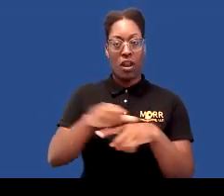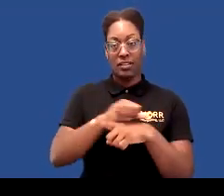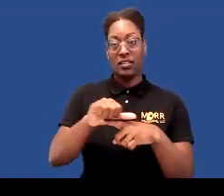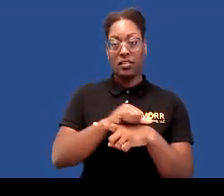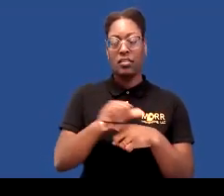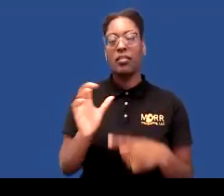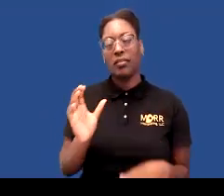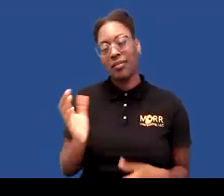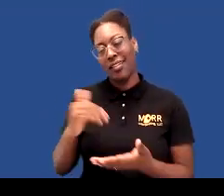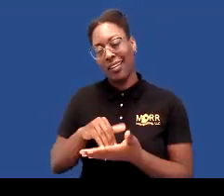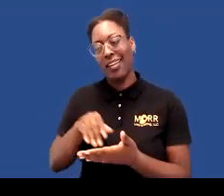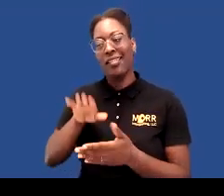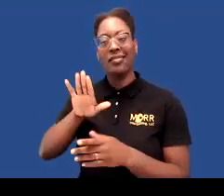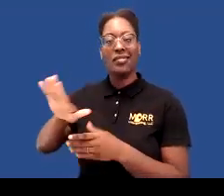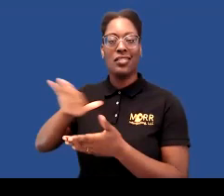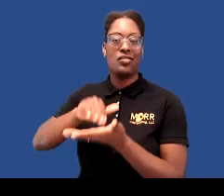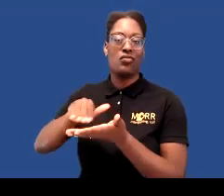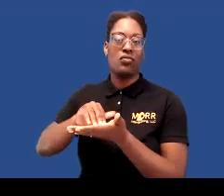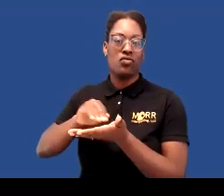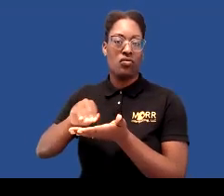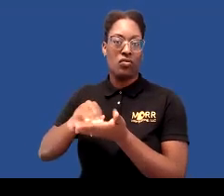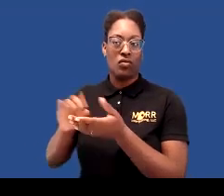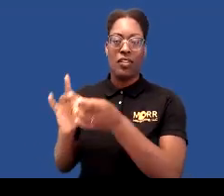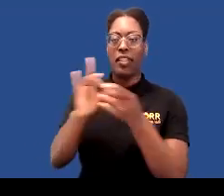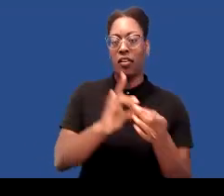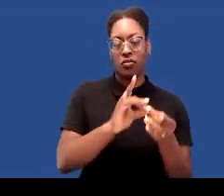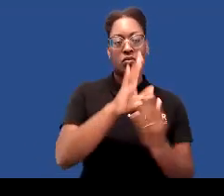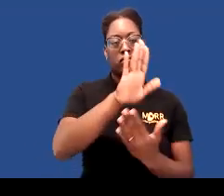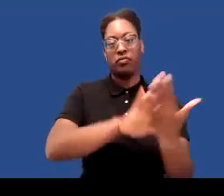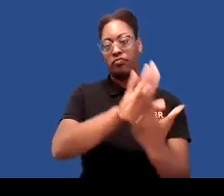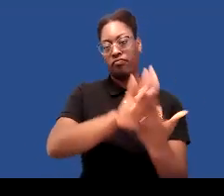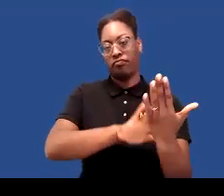so not all of it can translate to the asynchronous format,